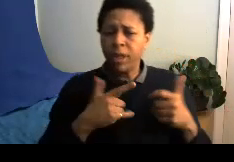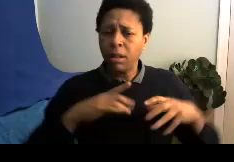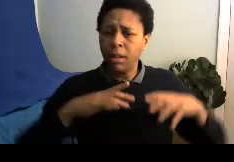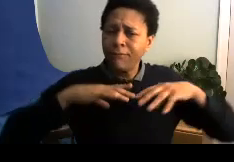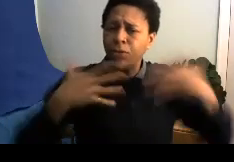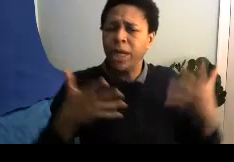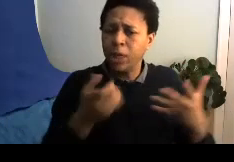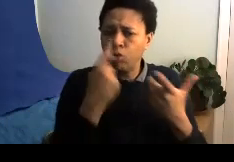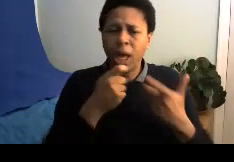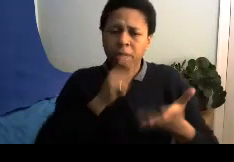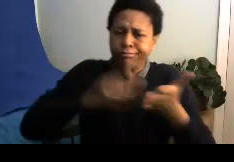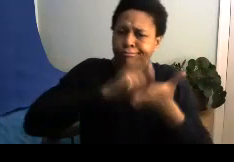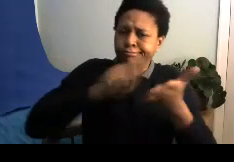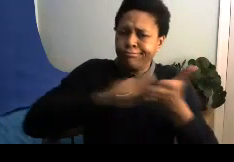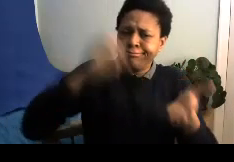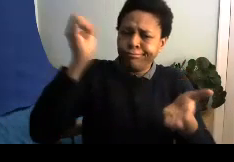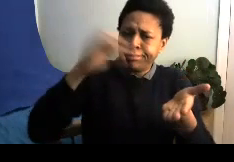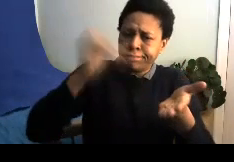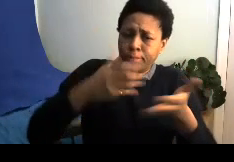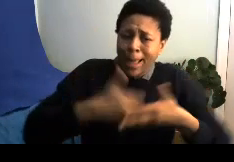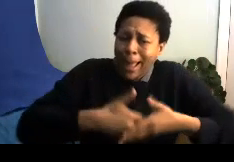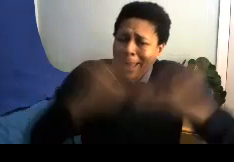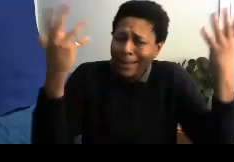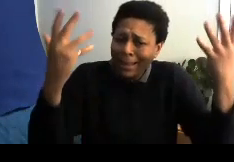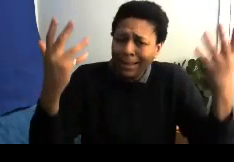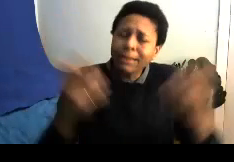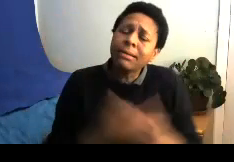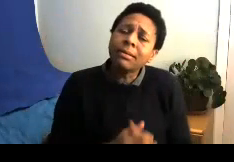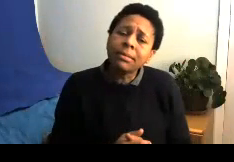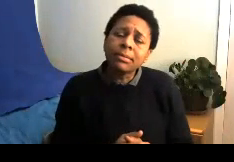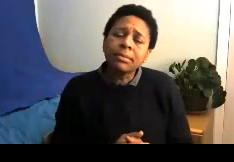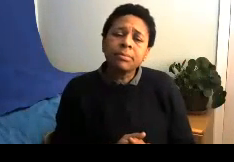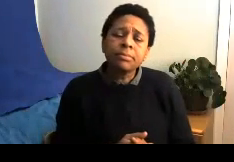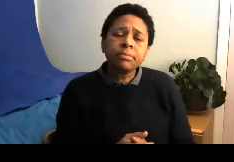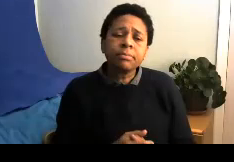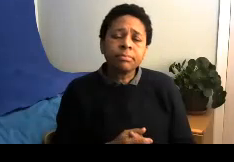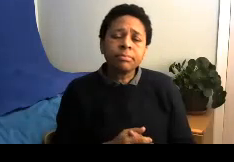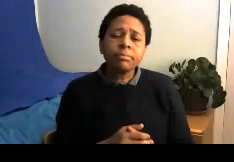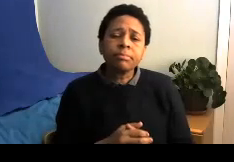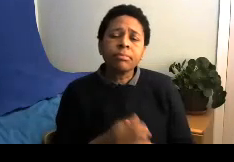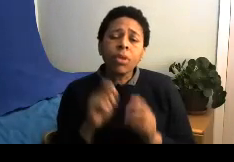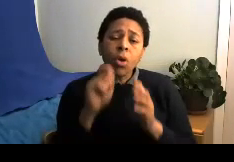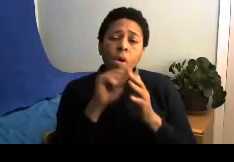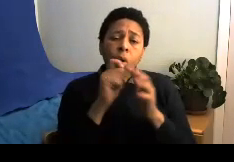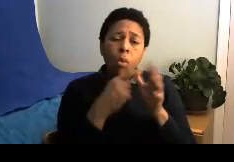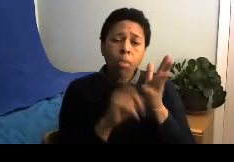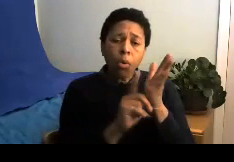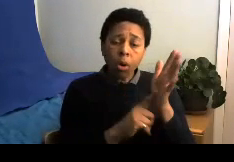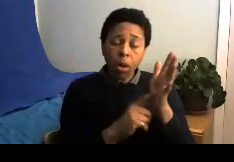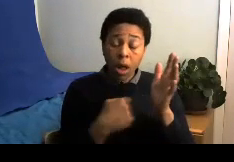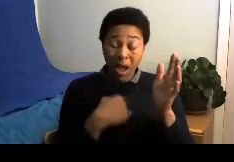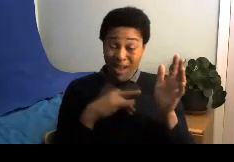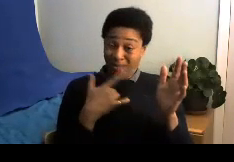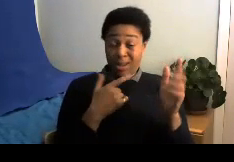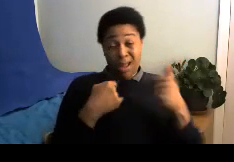Paul: Um, well, I feel that I'm, as you know, a Black, British